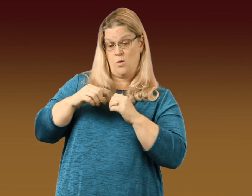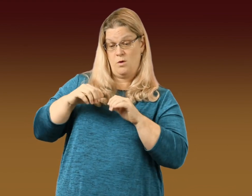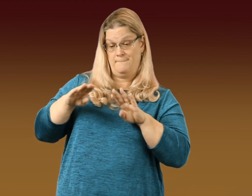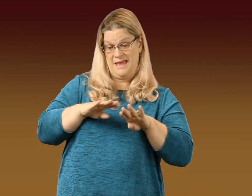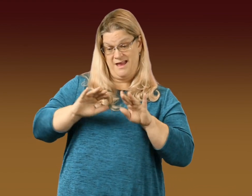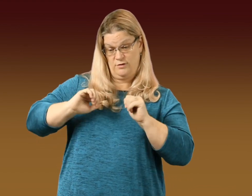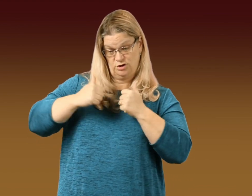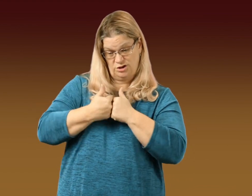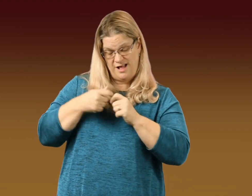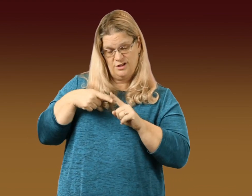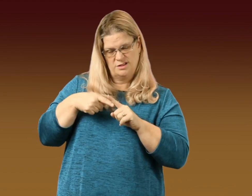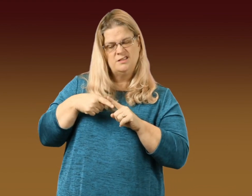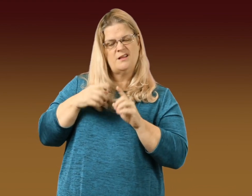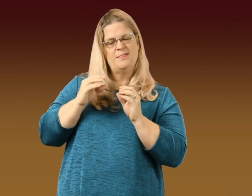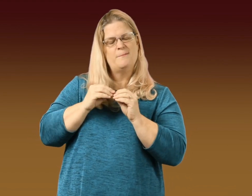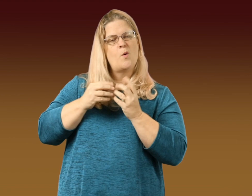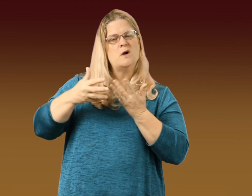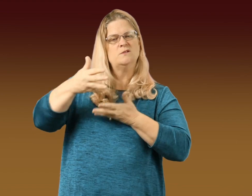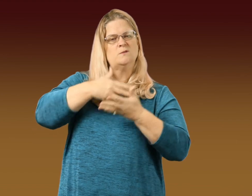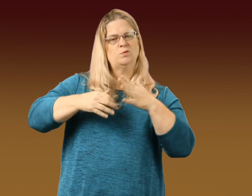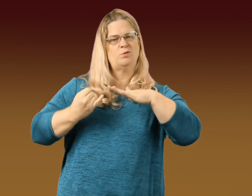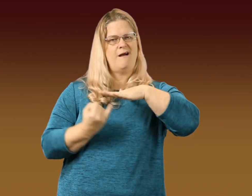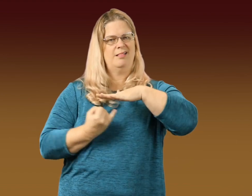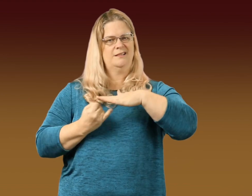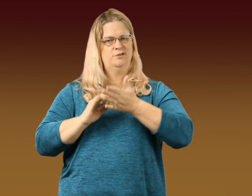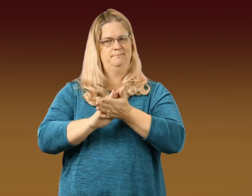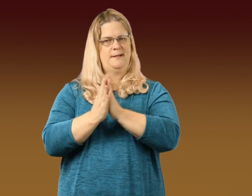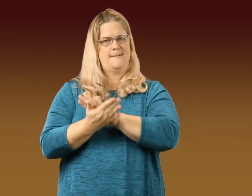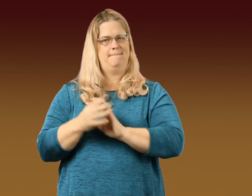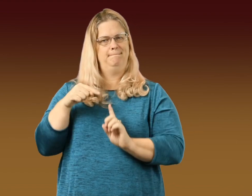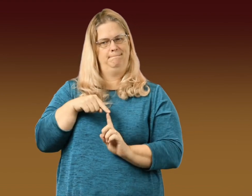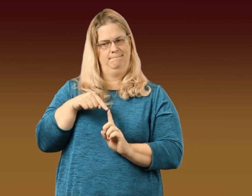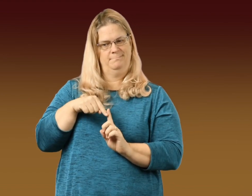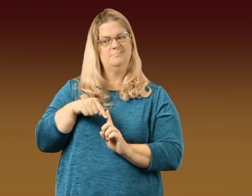and the more behavioral challenges there are, the more socially isolated someone becomes.